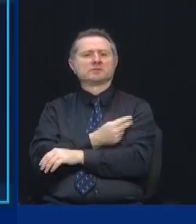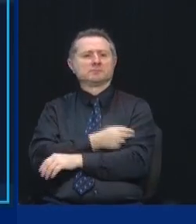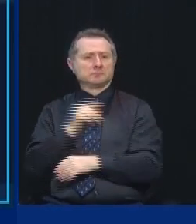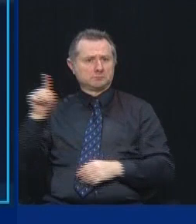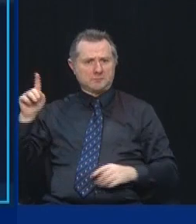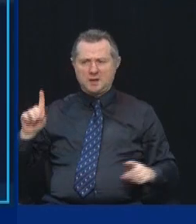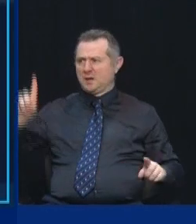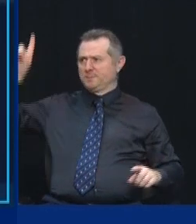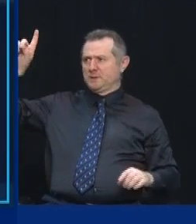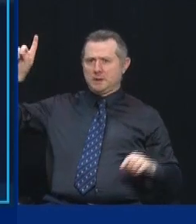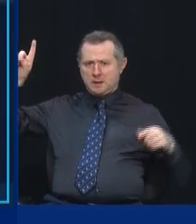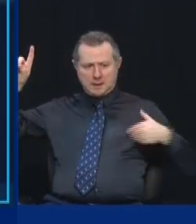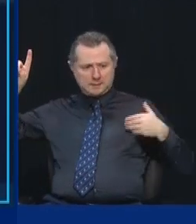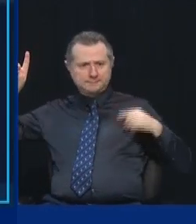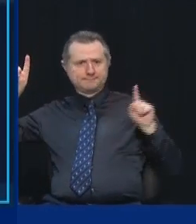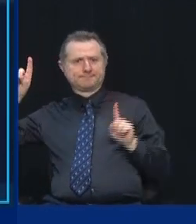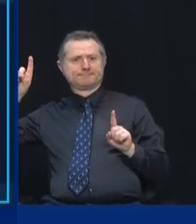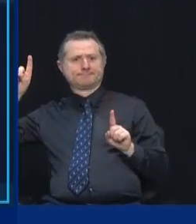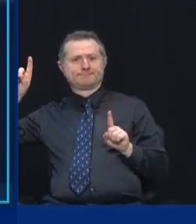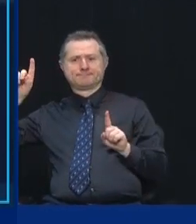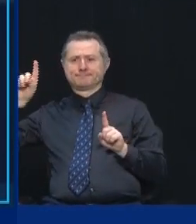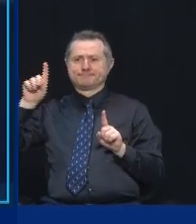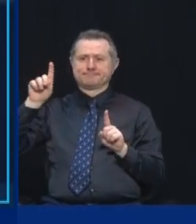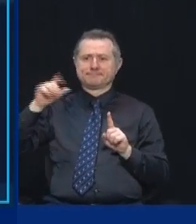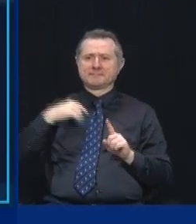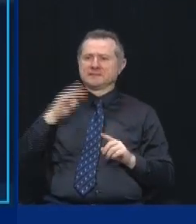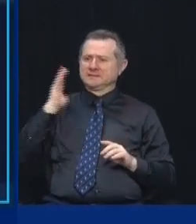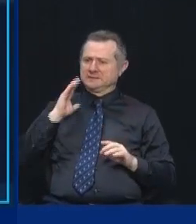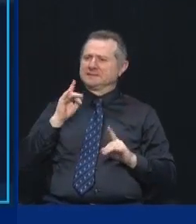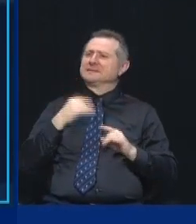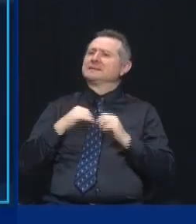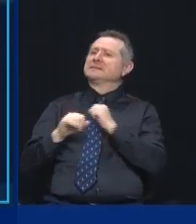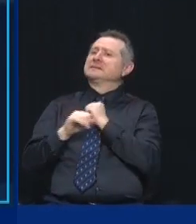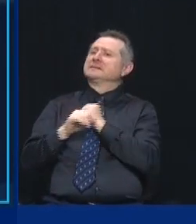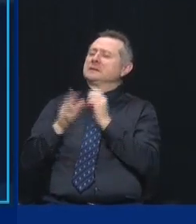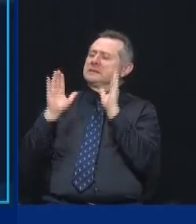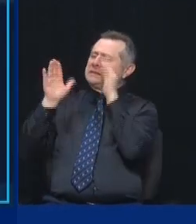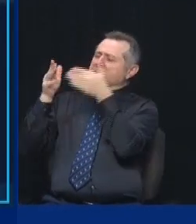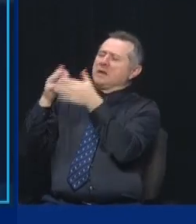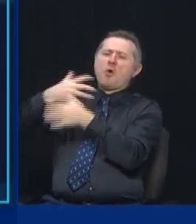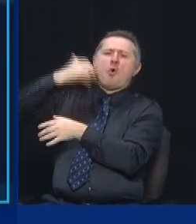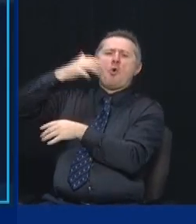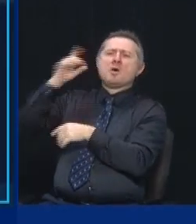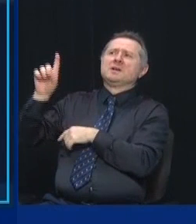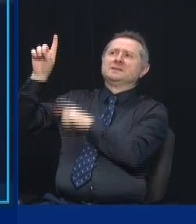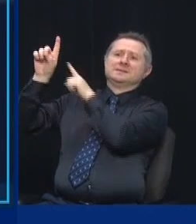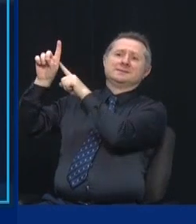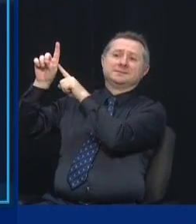THE 65 TO 74 ARE THE HIGHEST POPULATION, AT 70%. AND NOW, THERE WAS A LOT OF